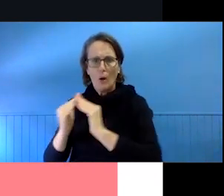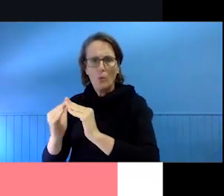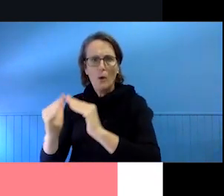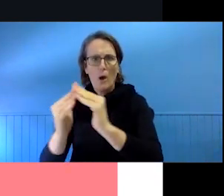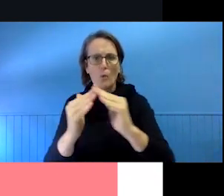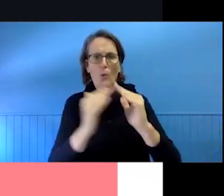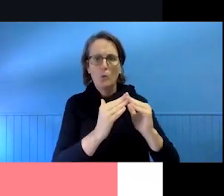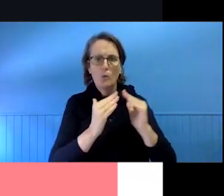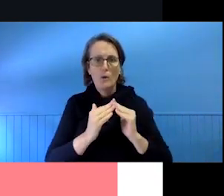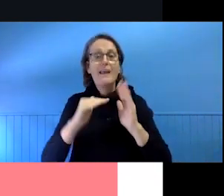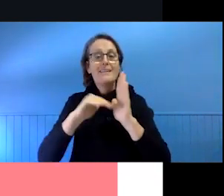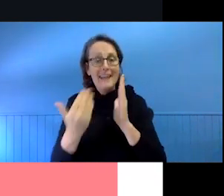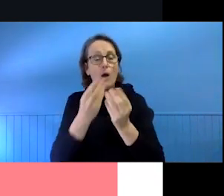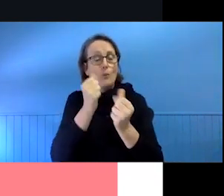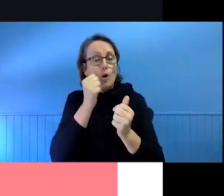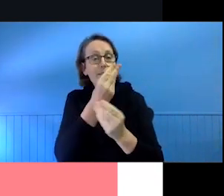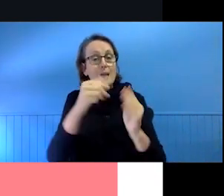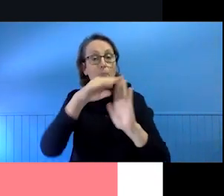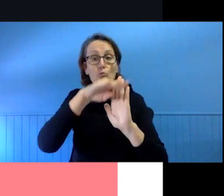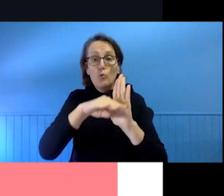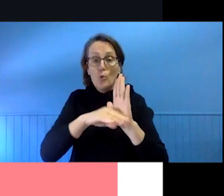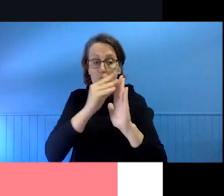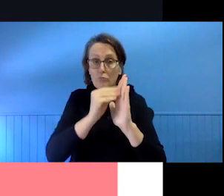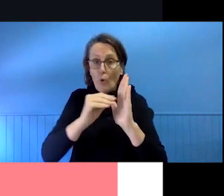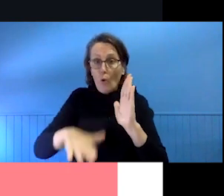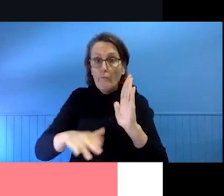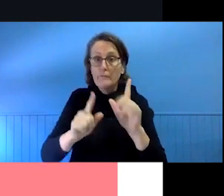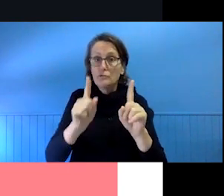that some restrictions are easing and hearing that some arts venues